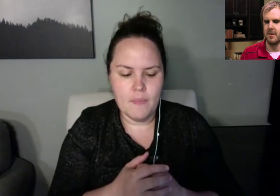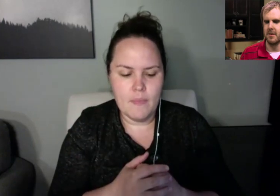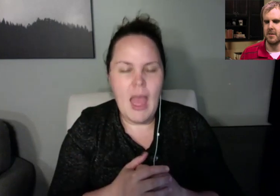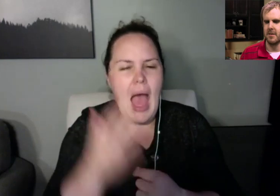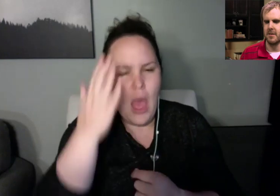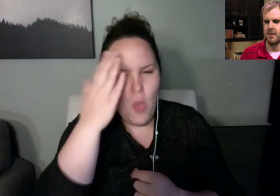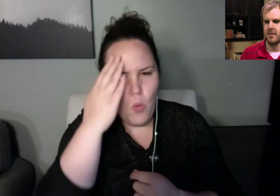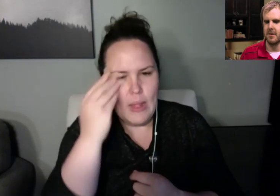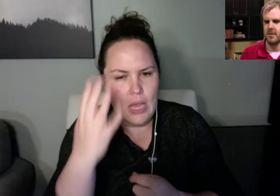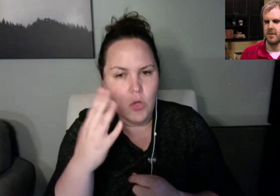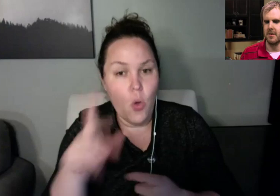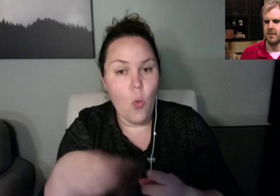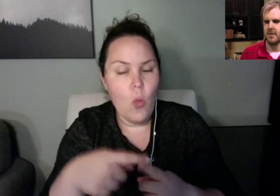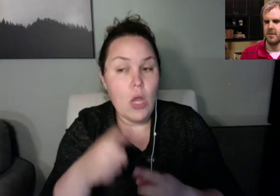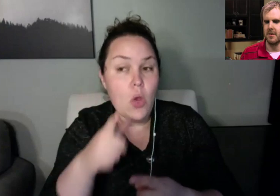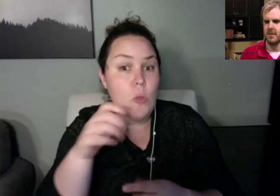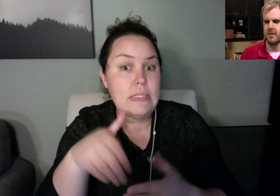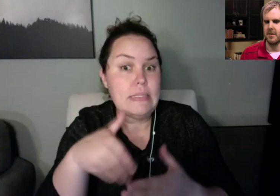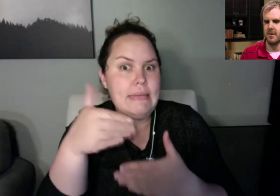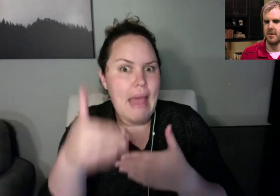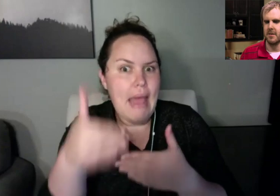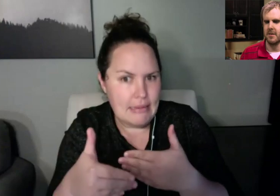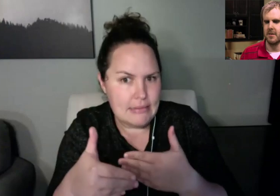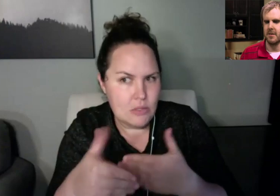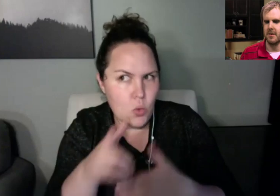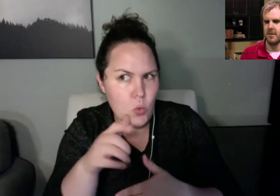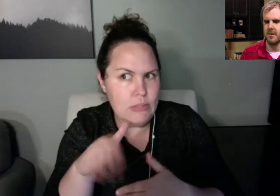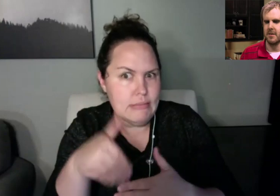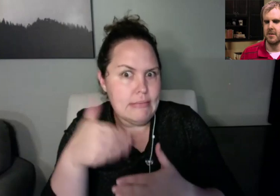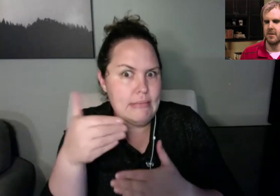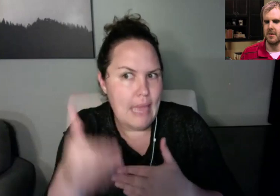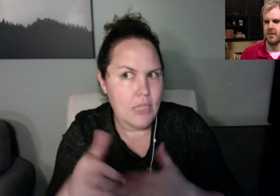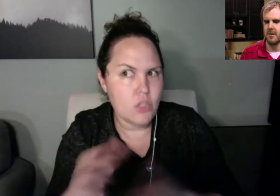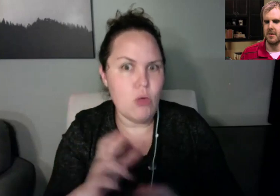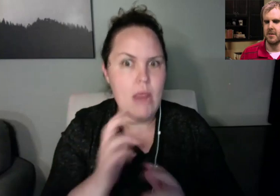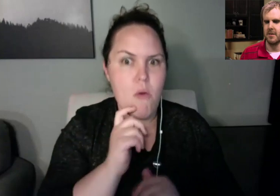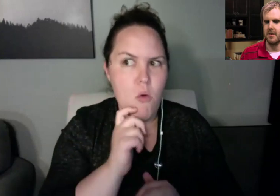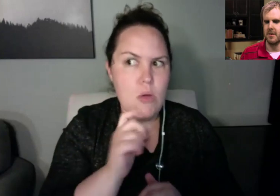Meaning, you're going to be next after the current person.